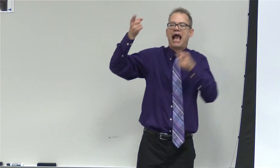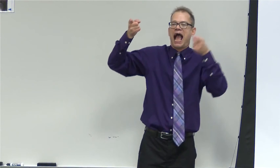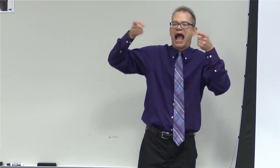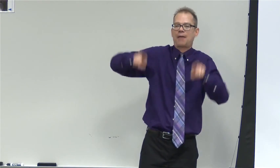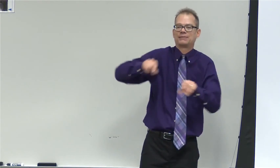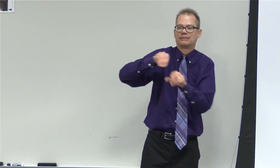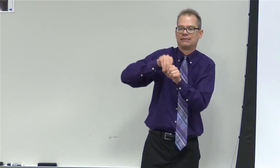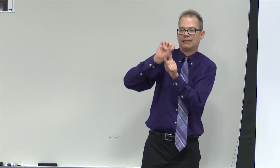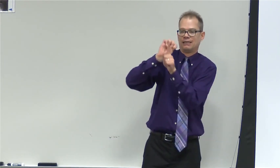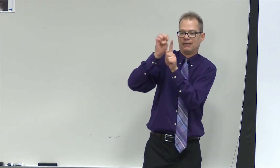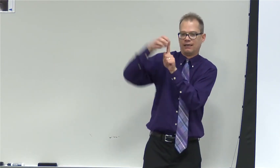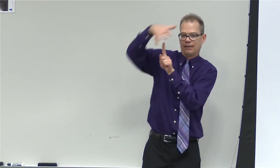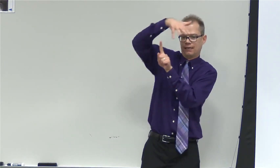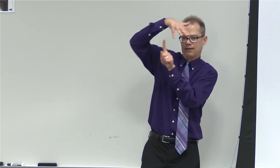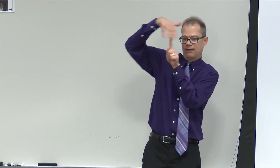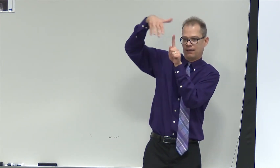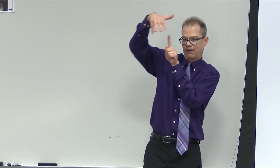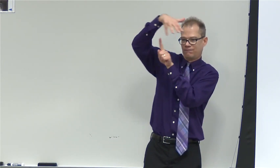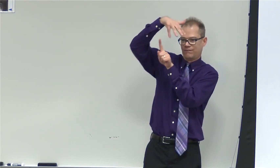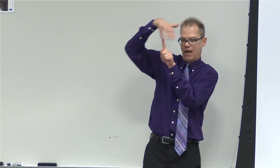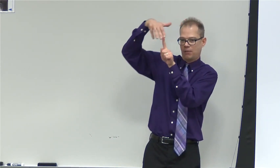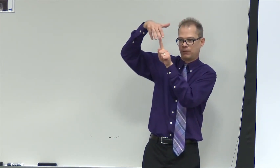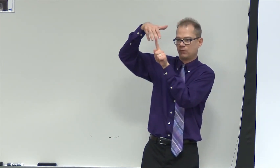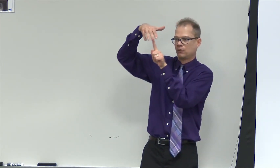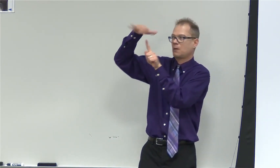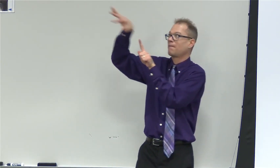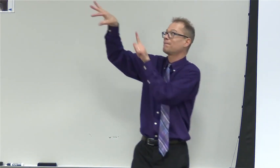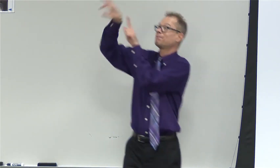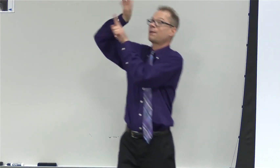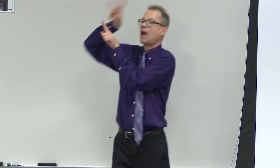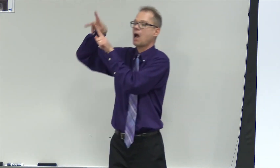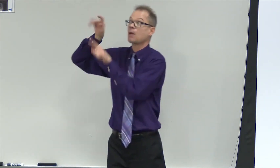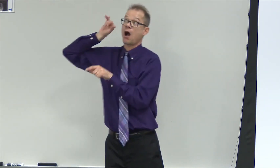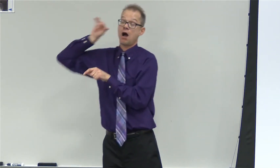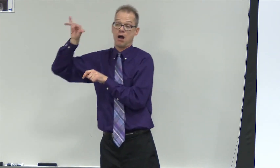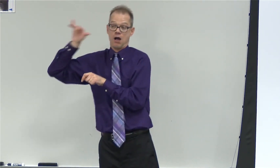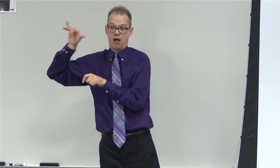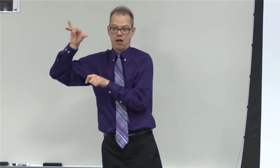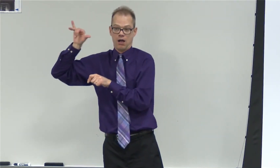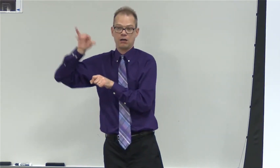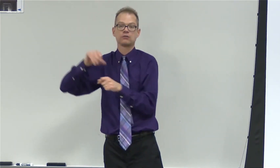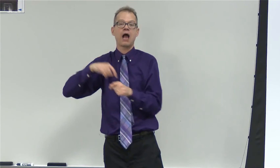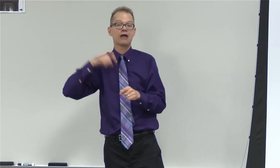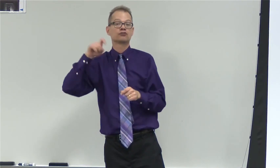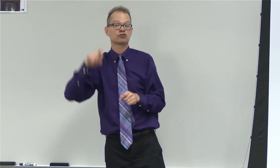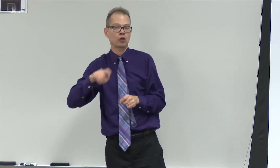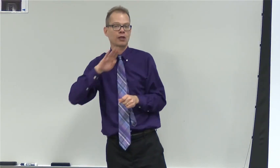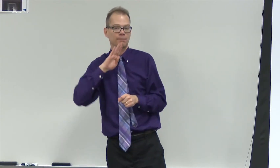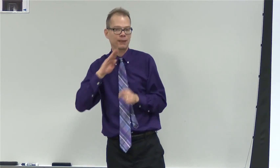something happening in the environment around you. You pick up on something and realize,